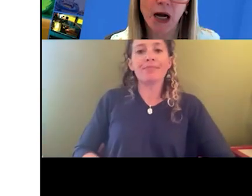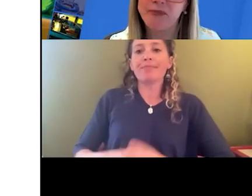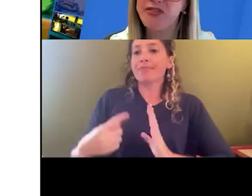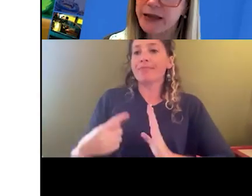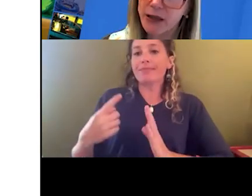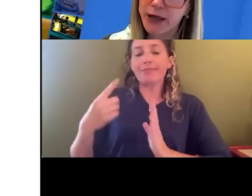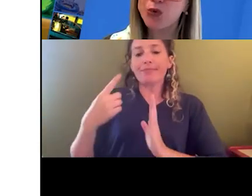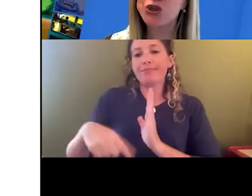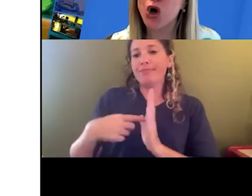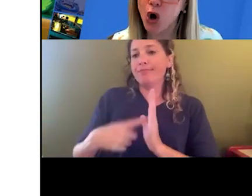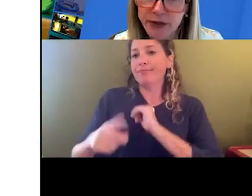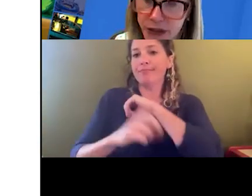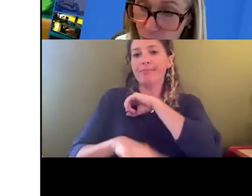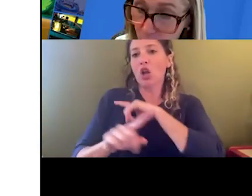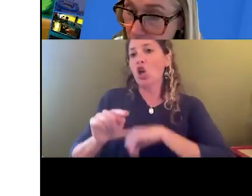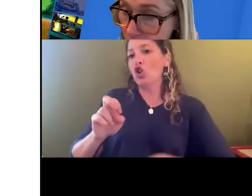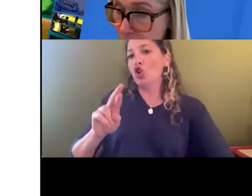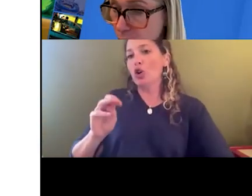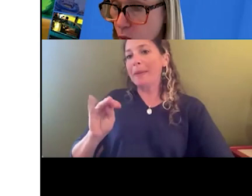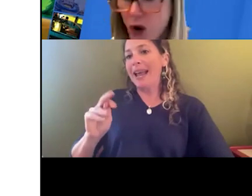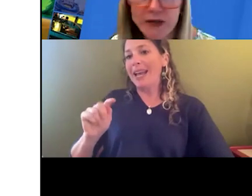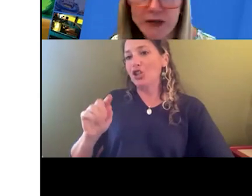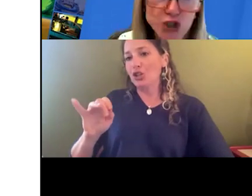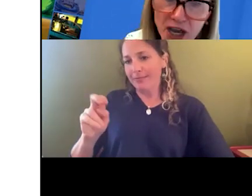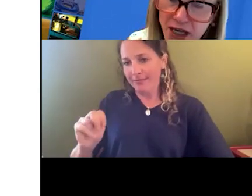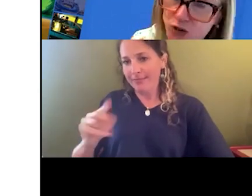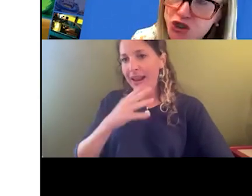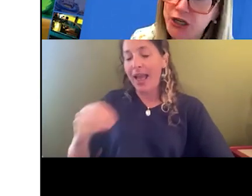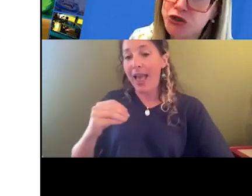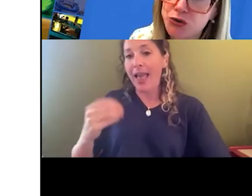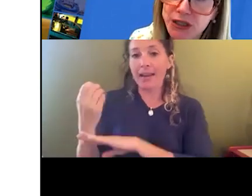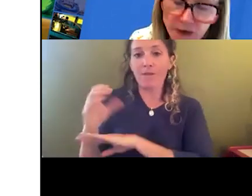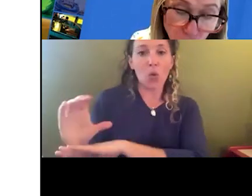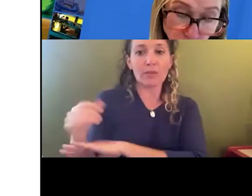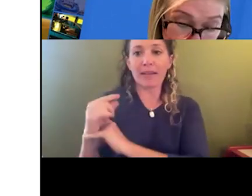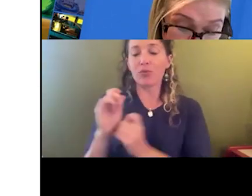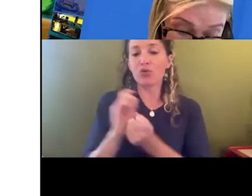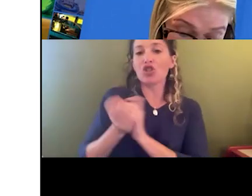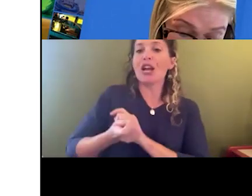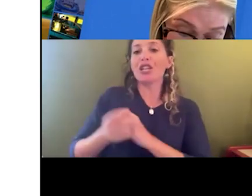That language also, was changed in 2 CFR 200,